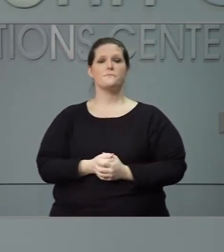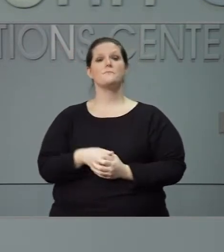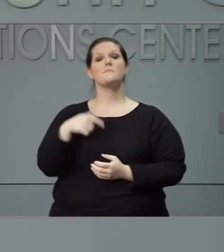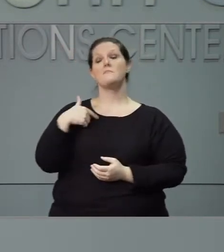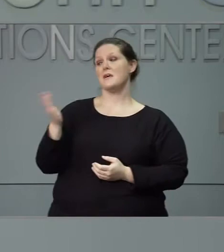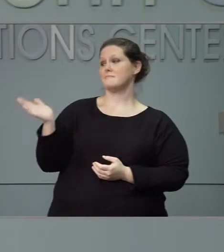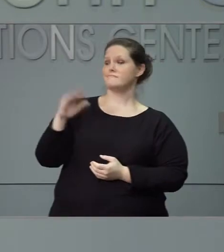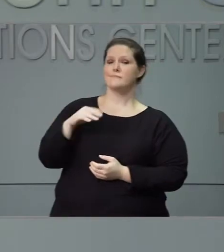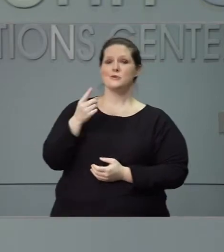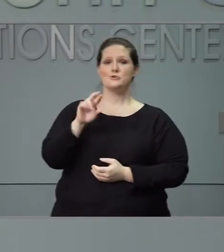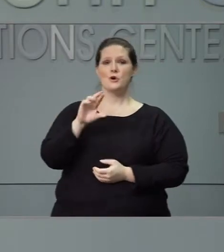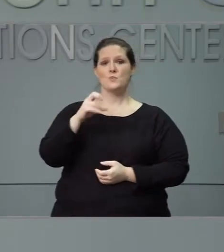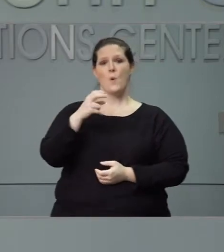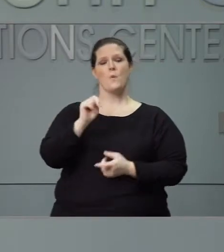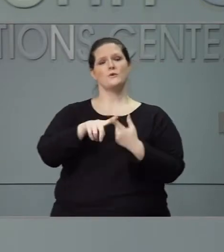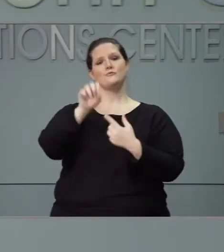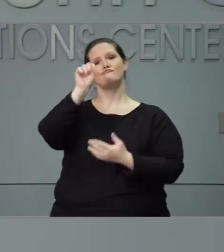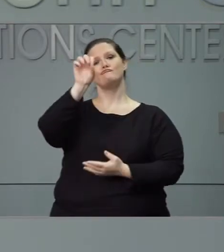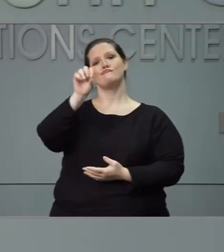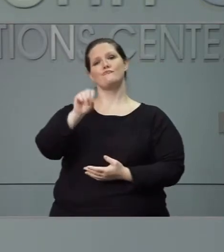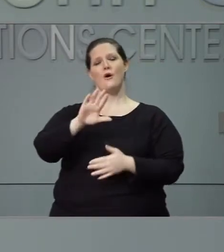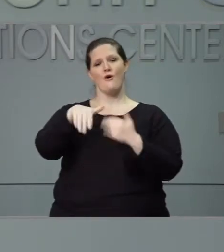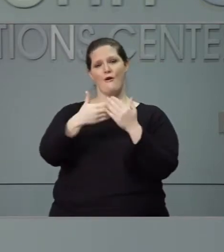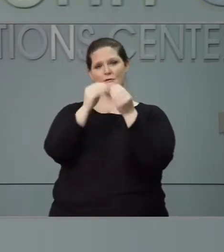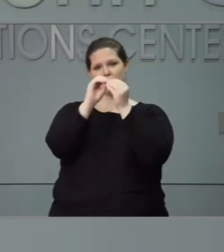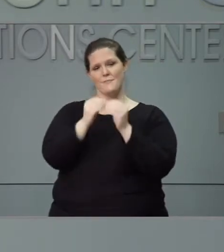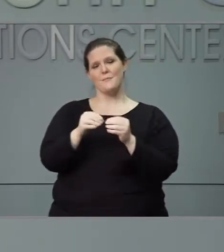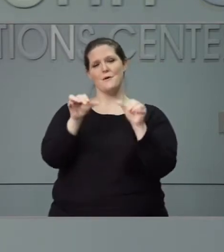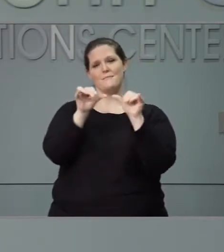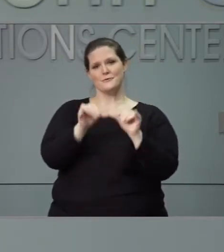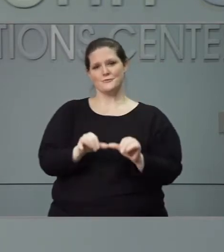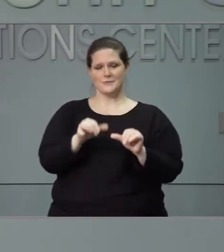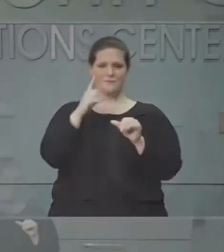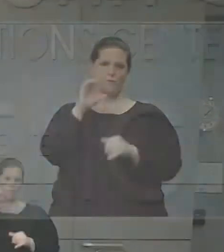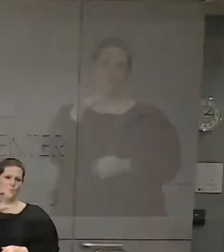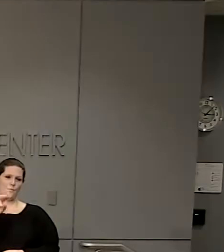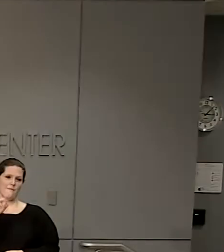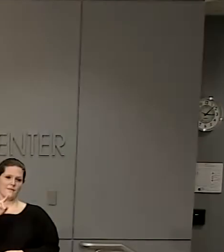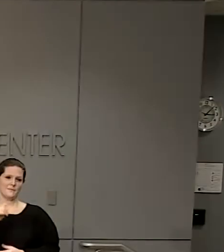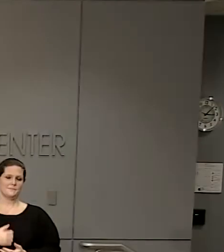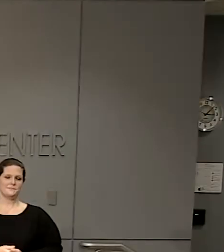POR SUS FAMILIAS, POR MI FAMILIA TAMBIÉN ORO, Y ESPERAMOS PODER